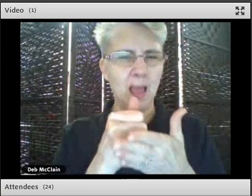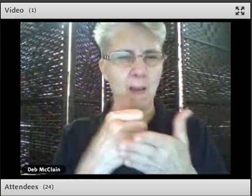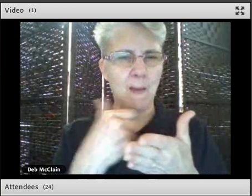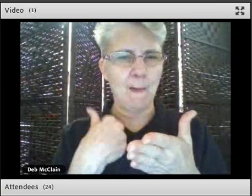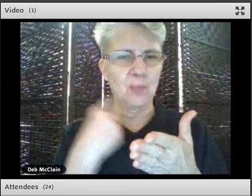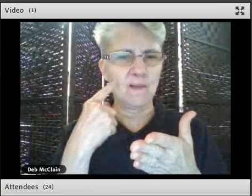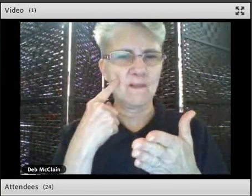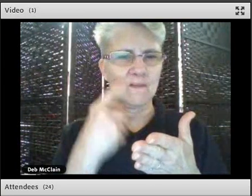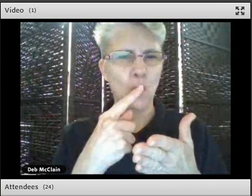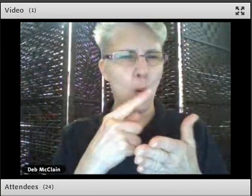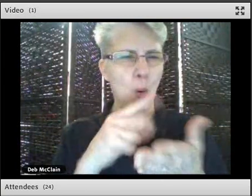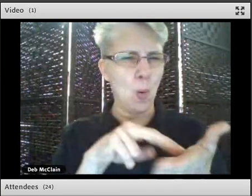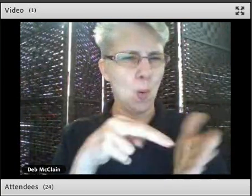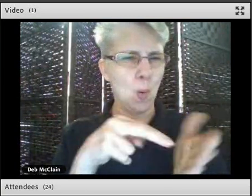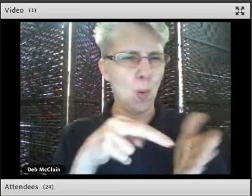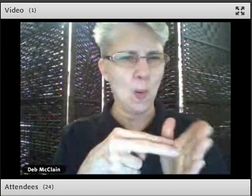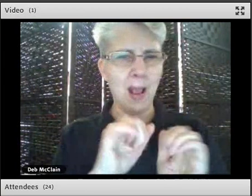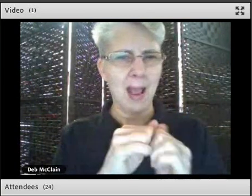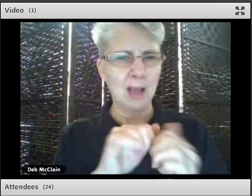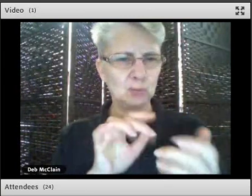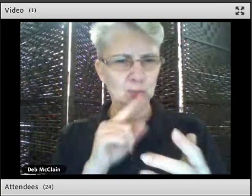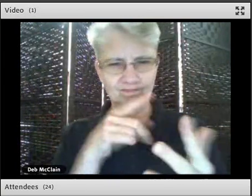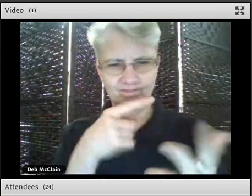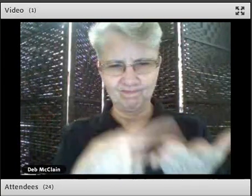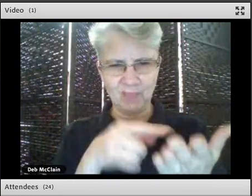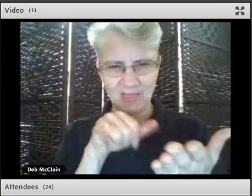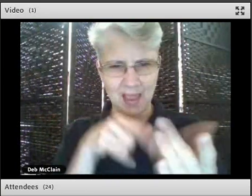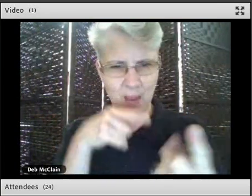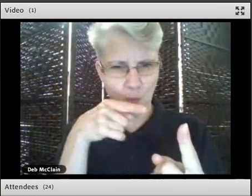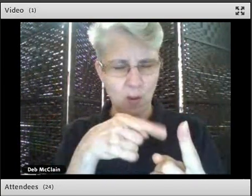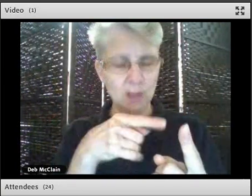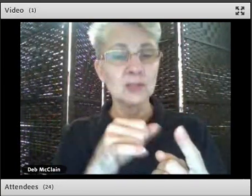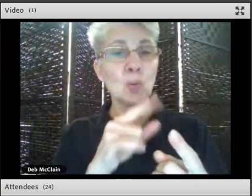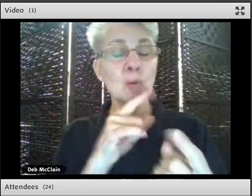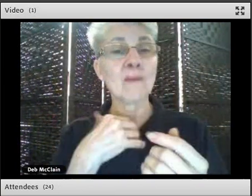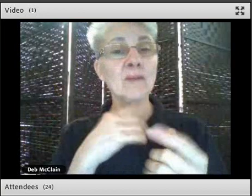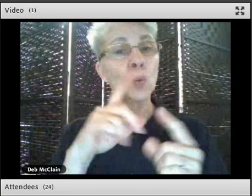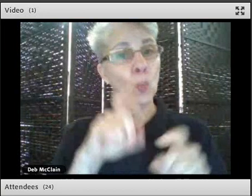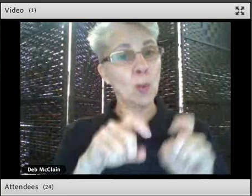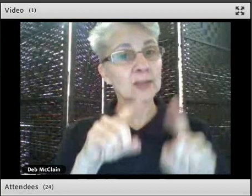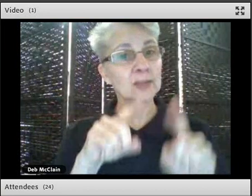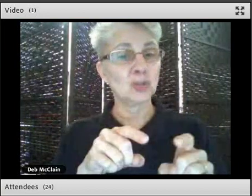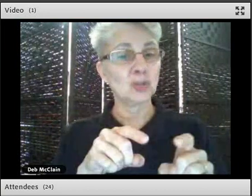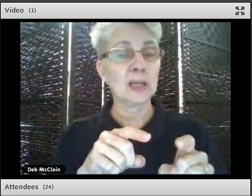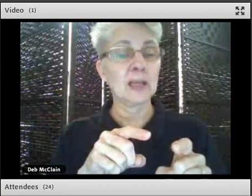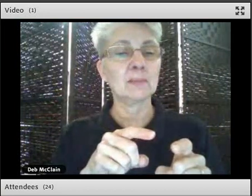And anytime you have questions, please ask. So, two weeks ago,